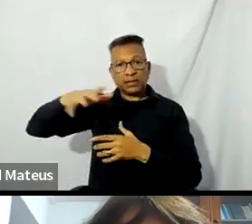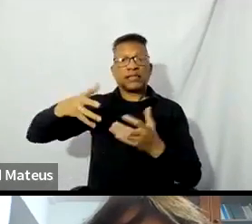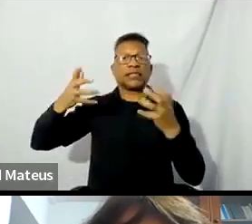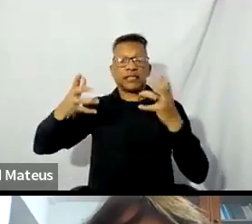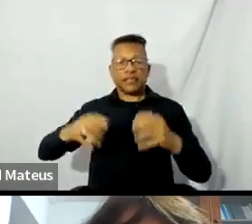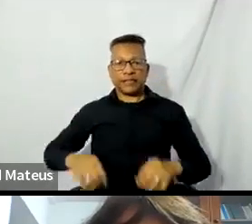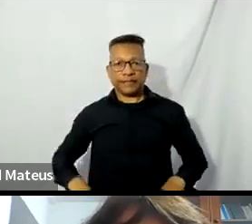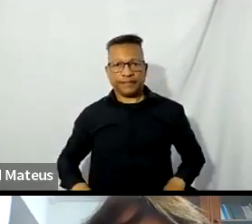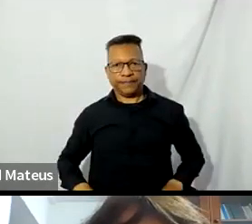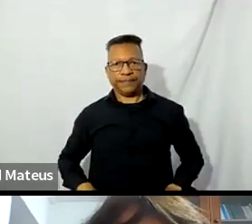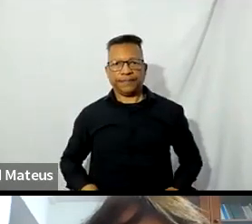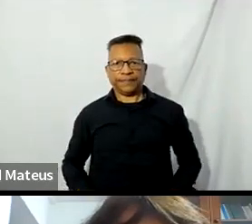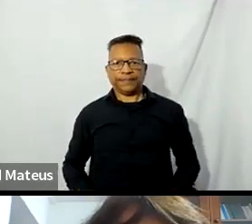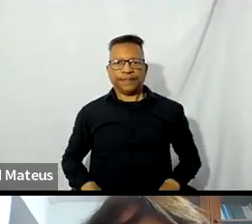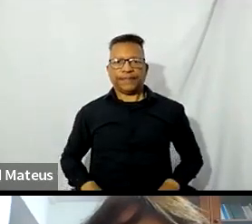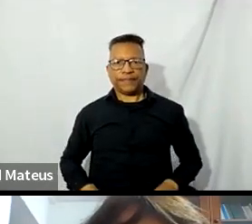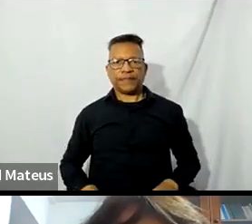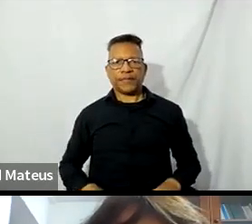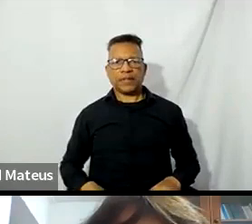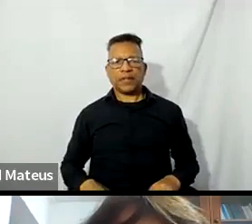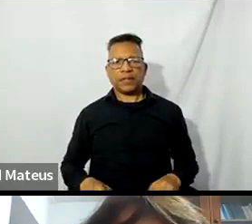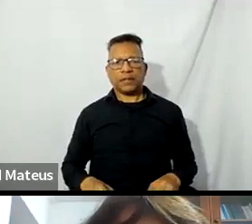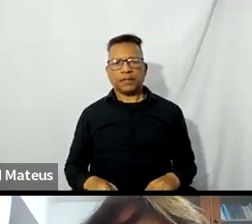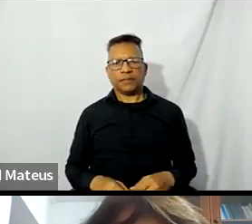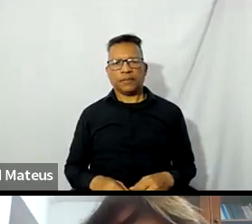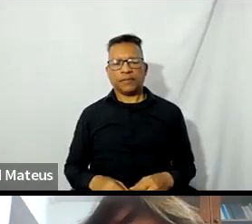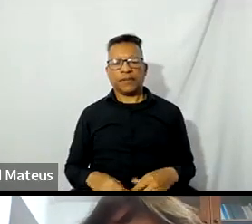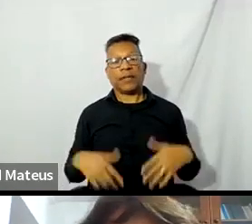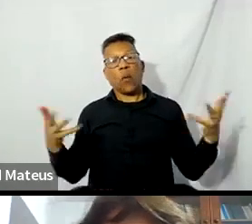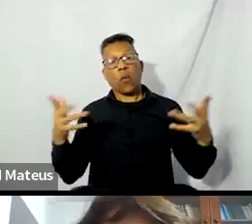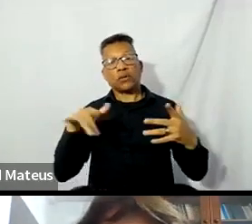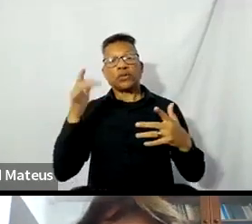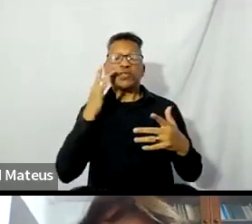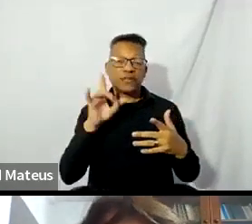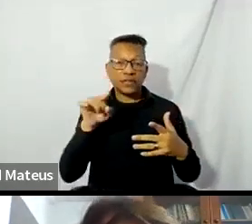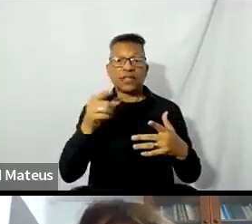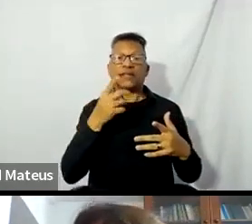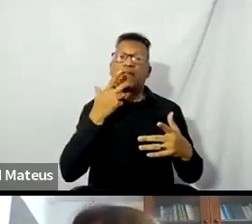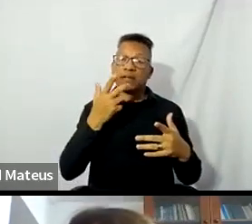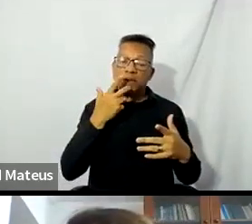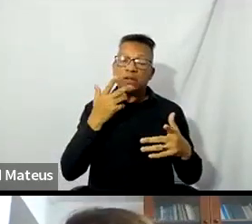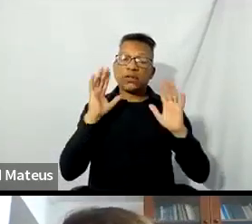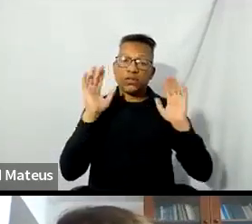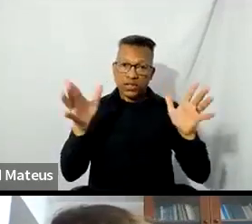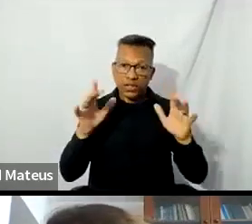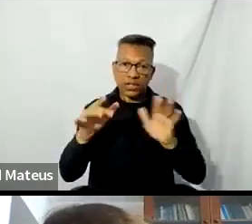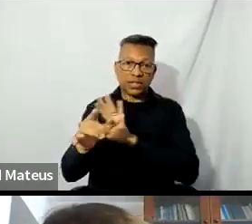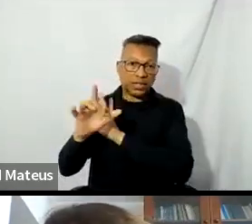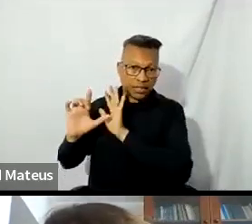and would you give and would you give us a, I think in a in a way you just said a way you just said this, and the question before which you